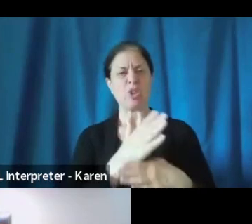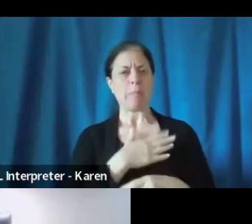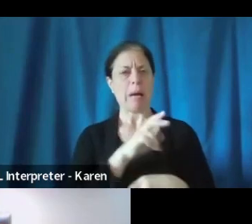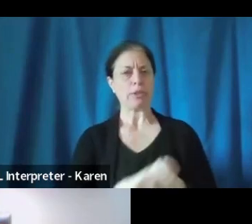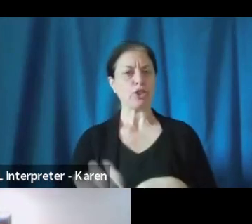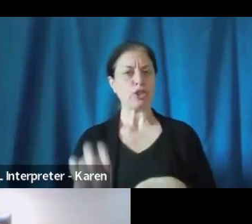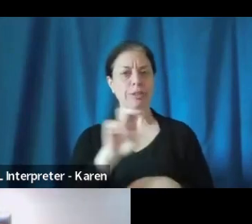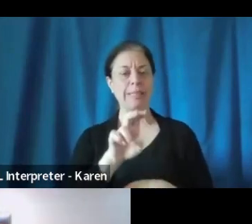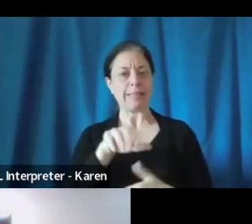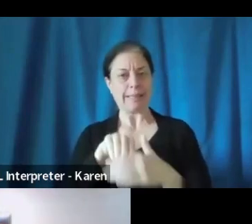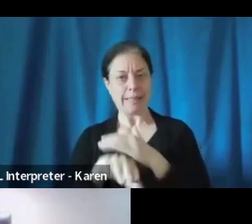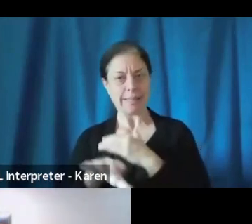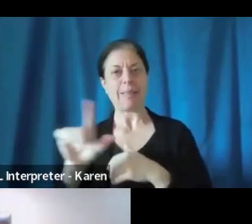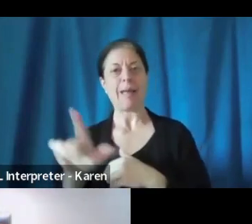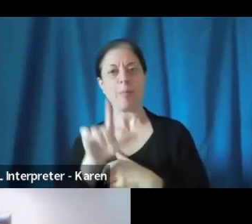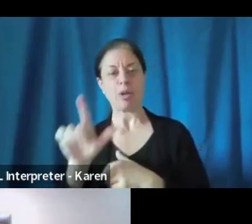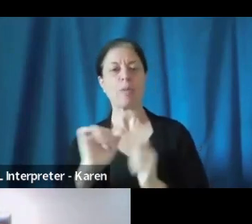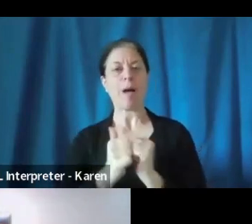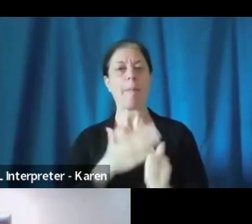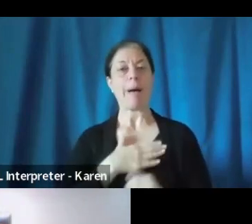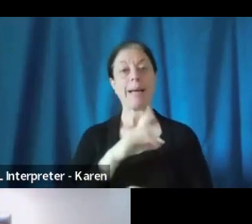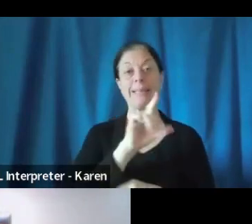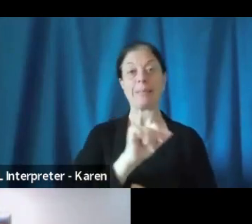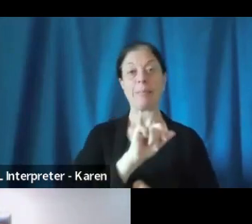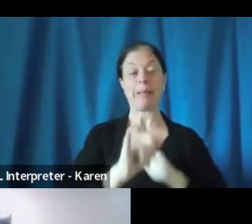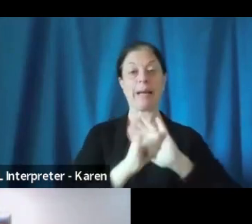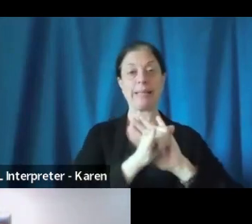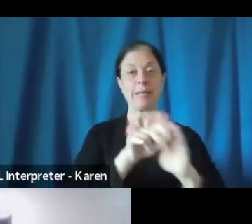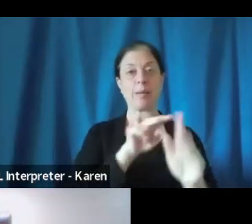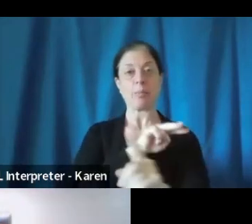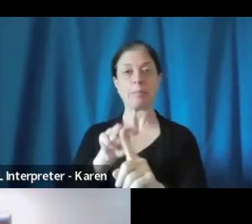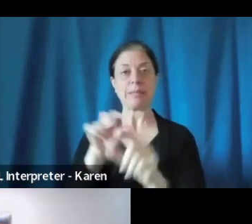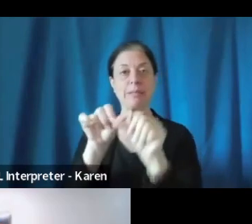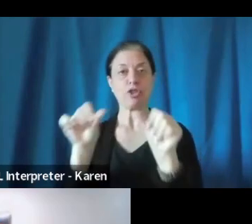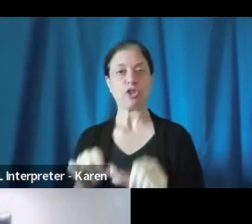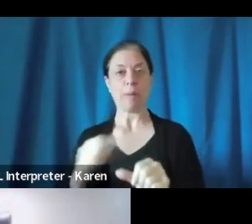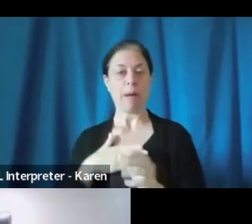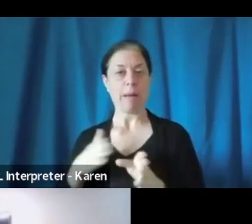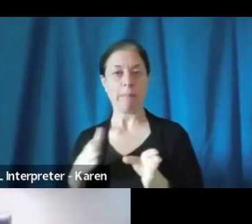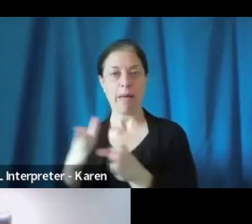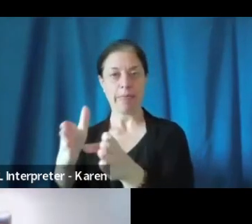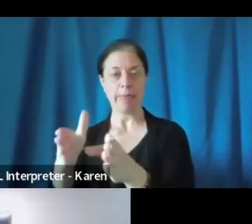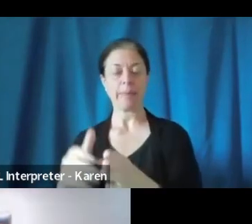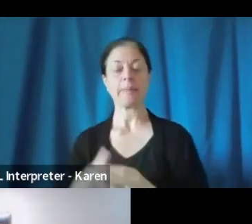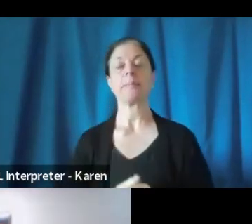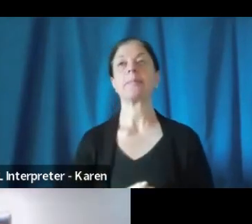I was the -- the question again is sharing the journey into librarianship and how my disability identity